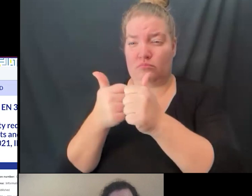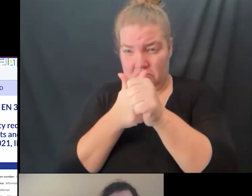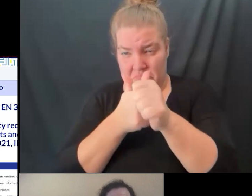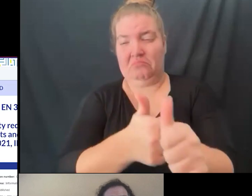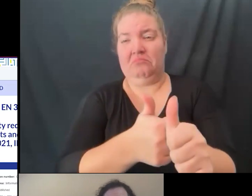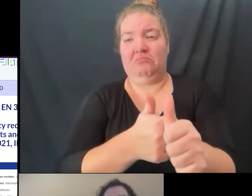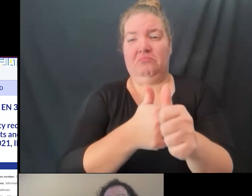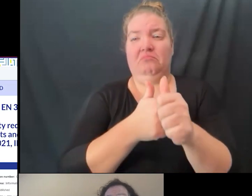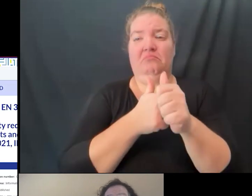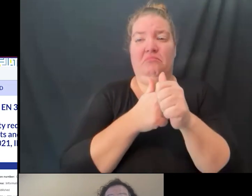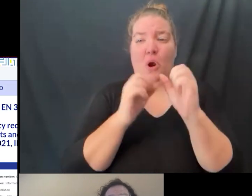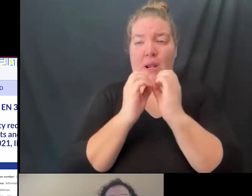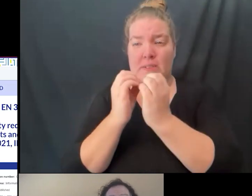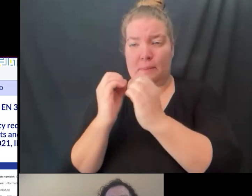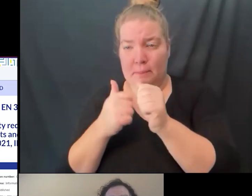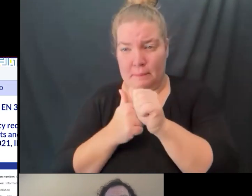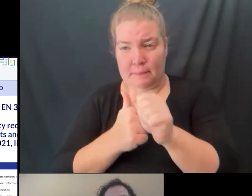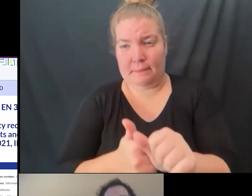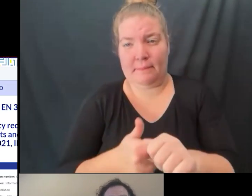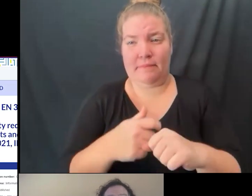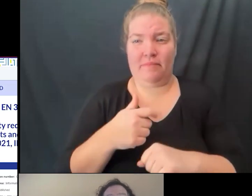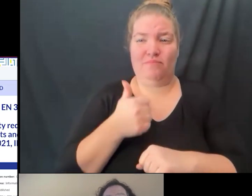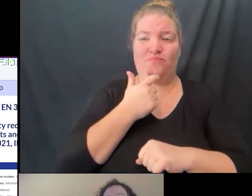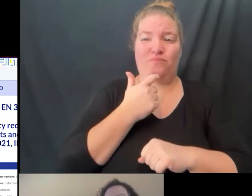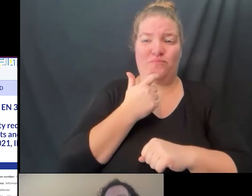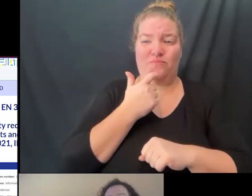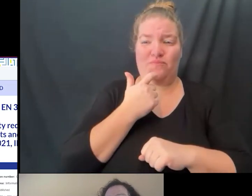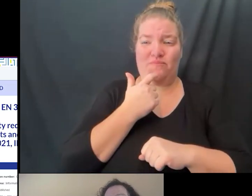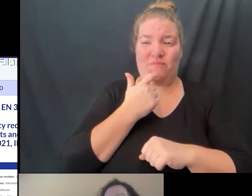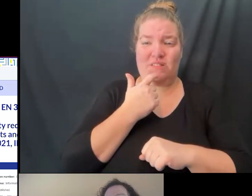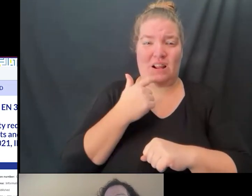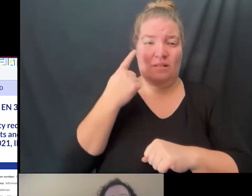to conform with EN 301 549 is the same ecosystem that's